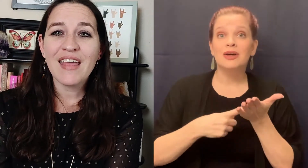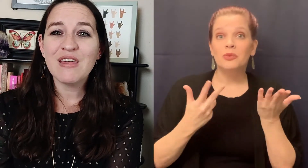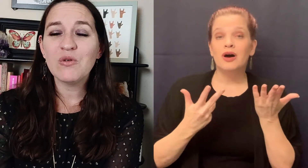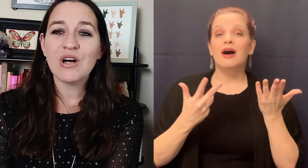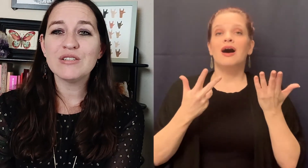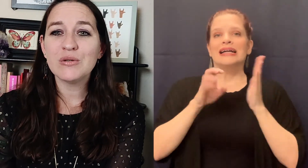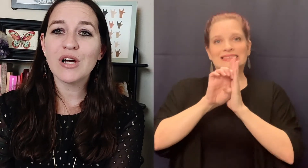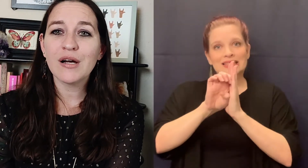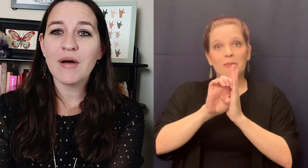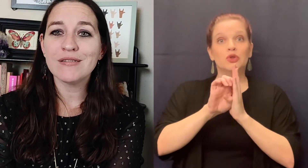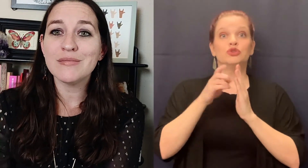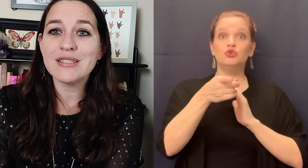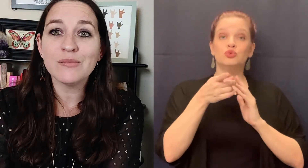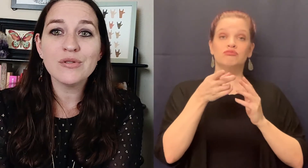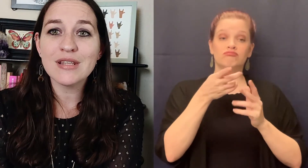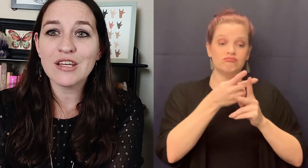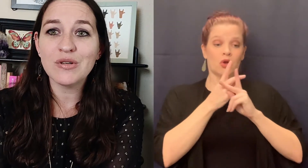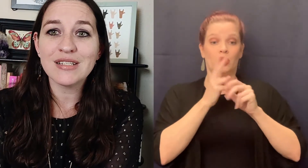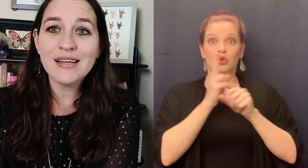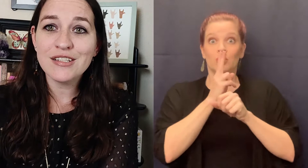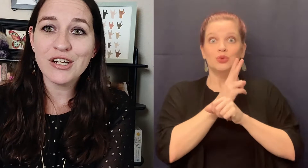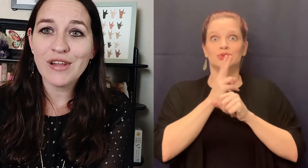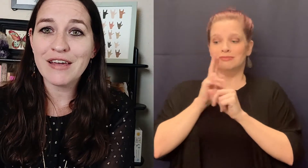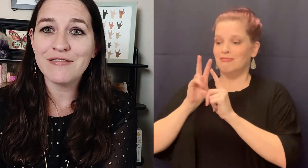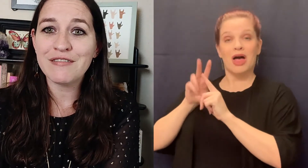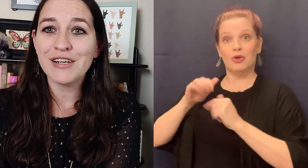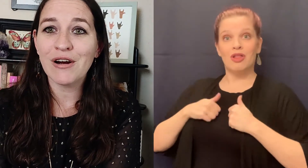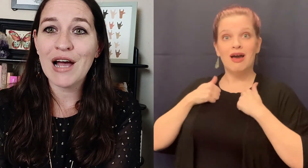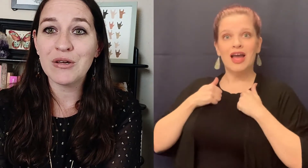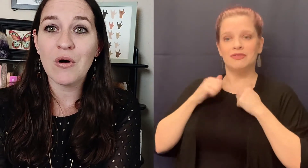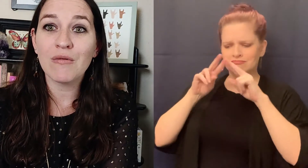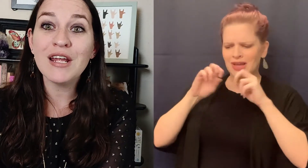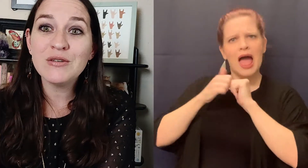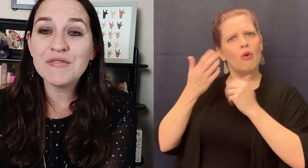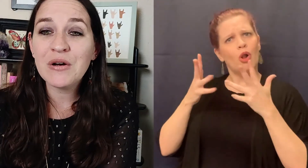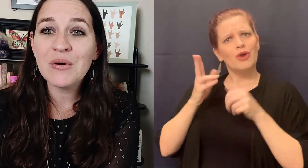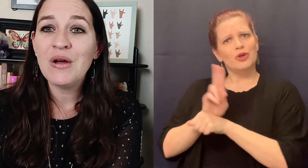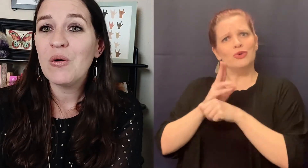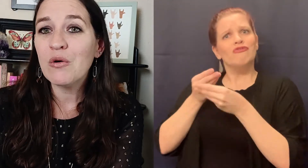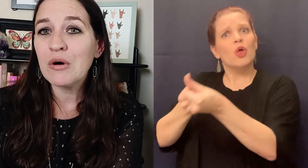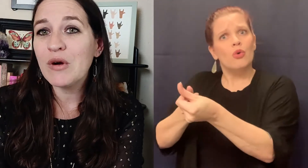And then we'll also talk about some examples that you can take into your life and figure out how you already use flow or ways that you may